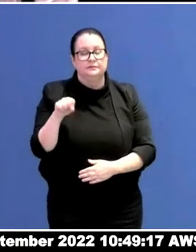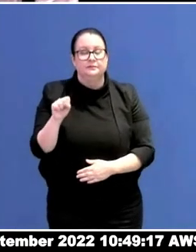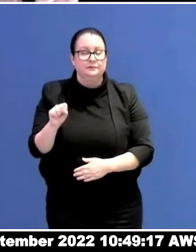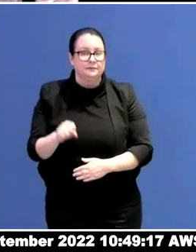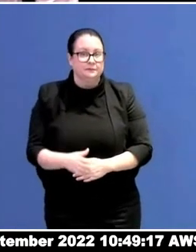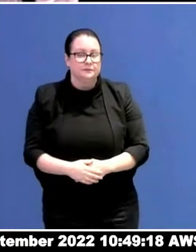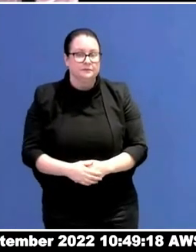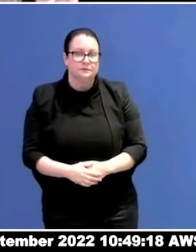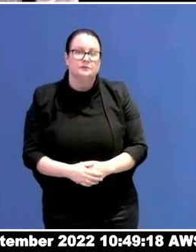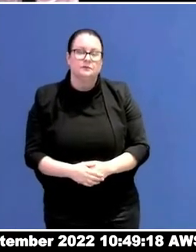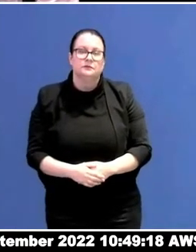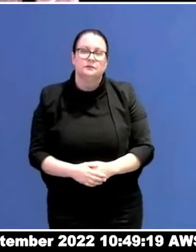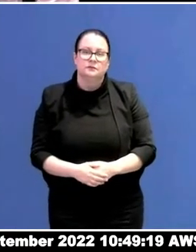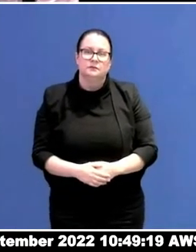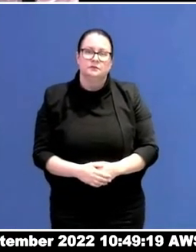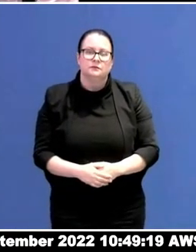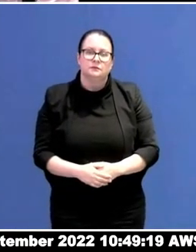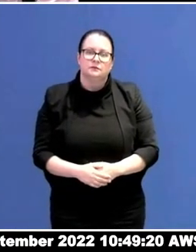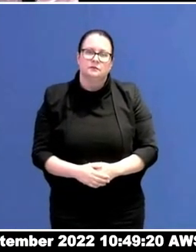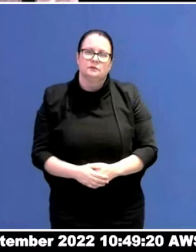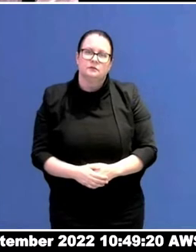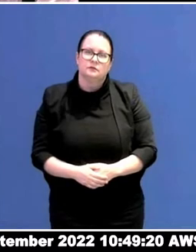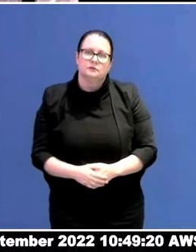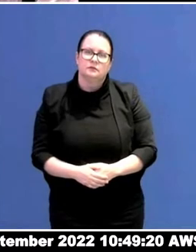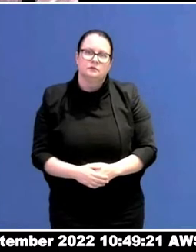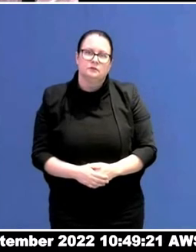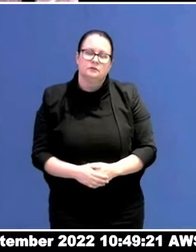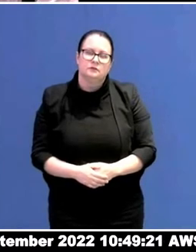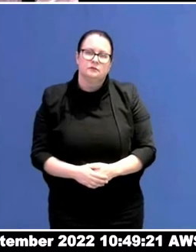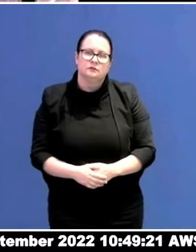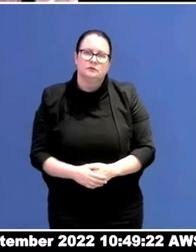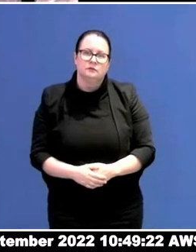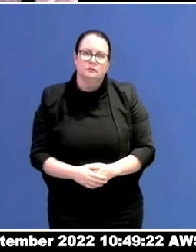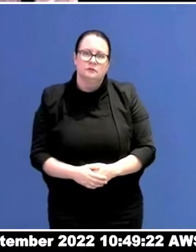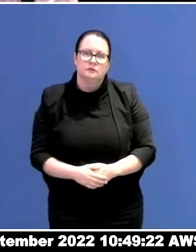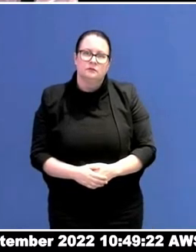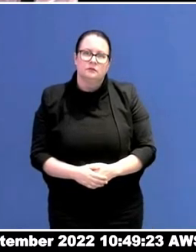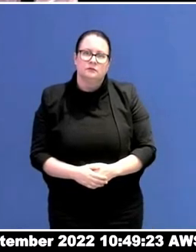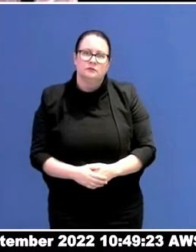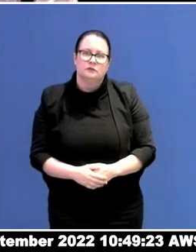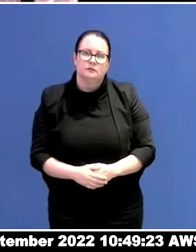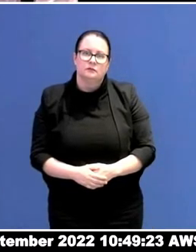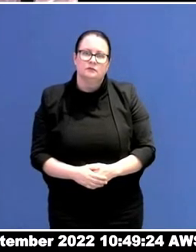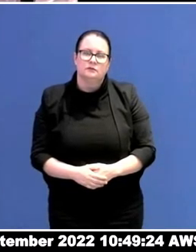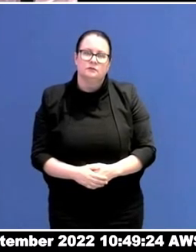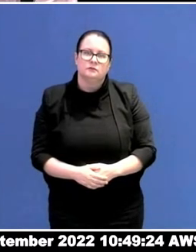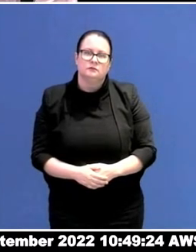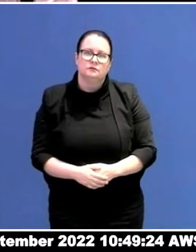And at that time, he was about 15?